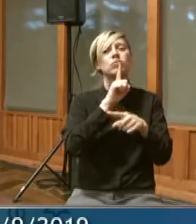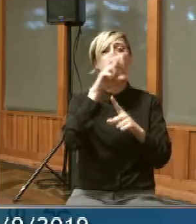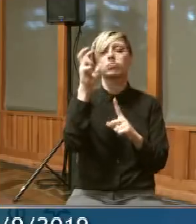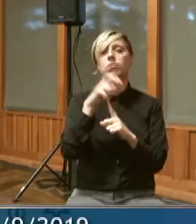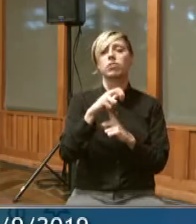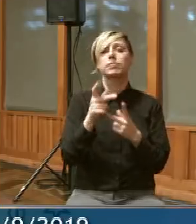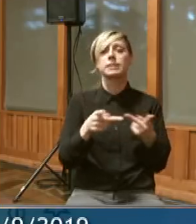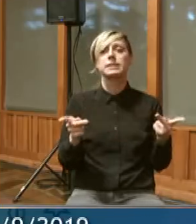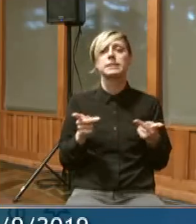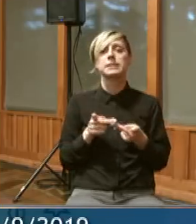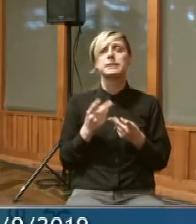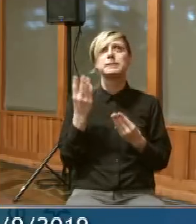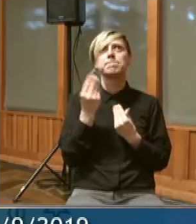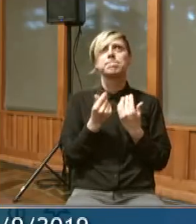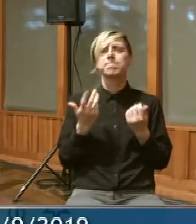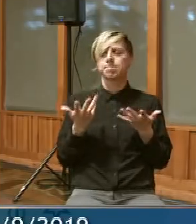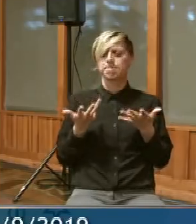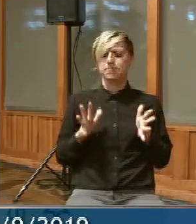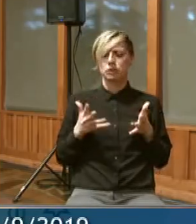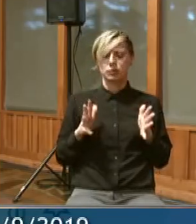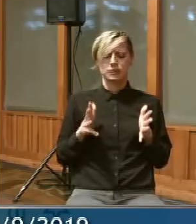SWIM TEAMS GOING ON. JUST A WONDERFUL